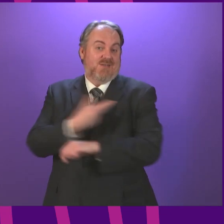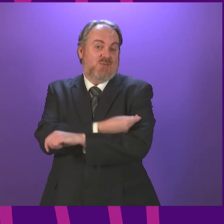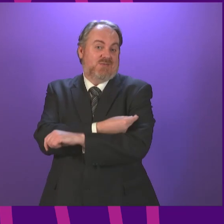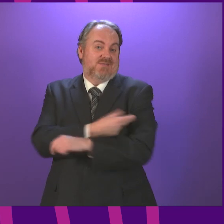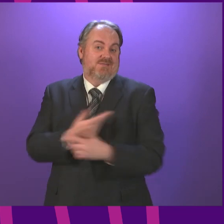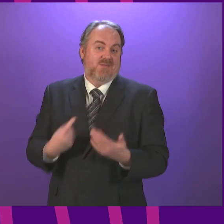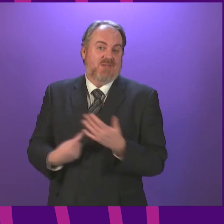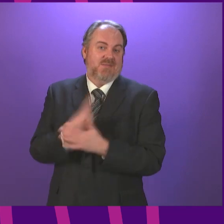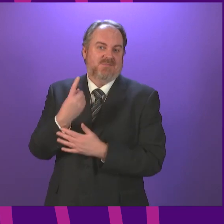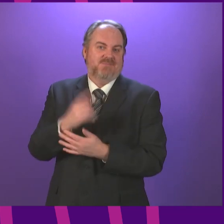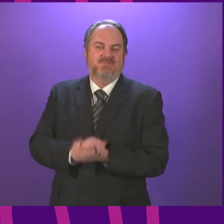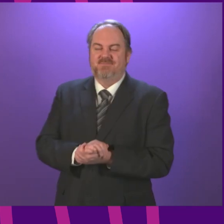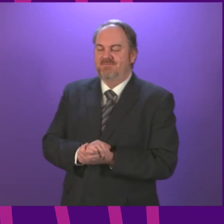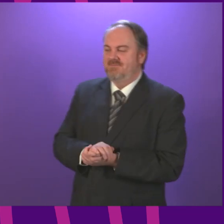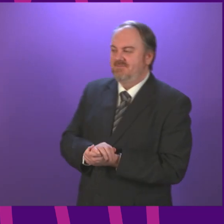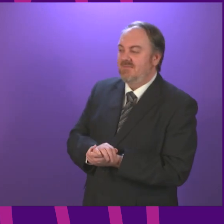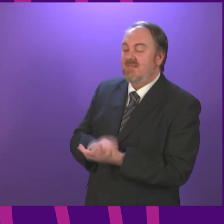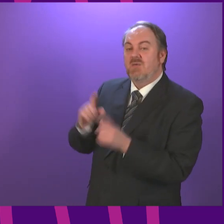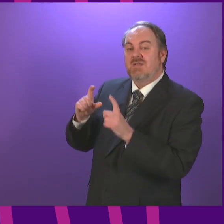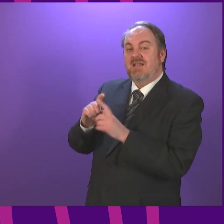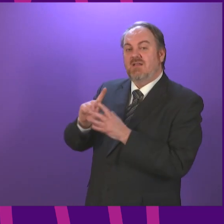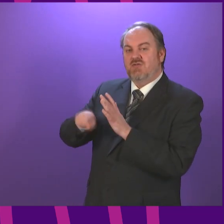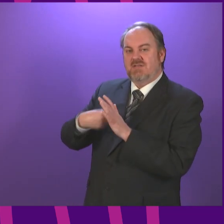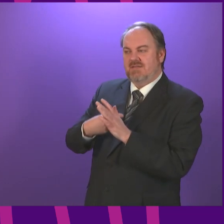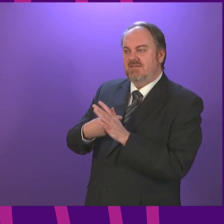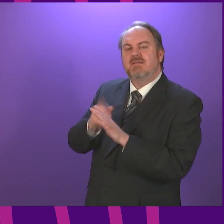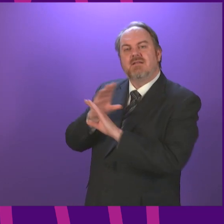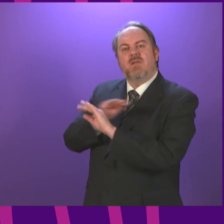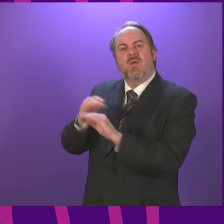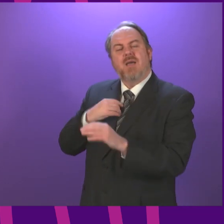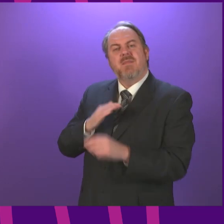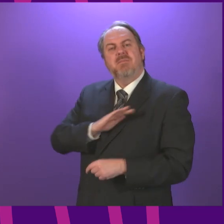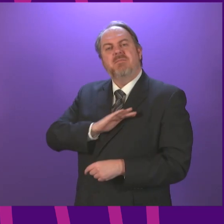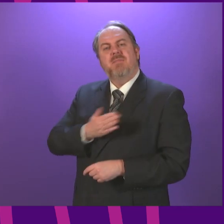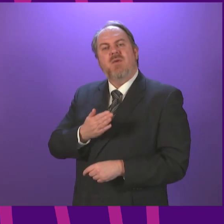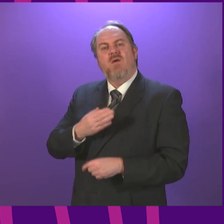Daniel Johnson (Edinburgh Southern) (Lab): I remind members that I am a member of the trade union Community.